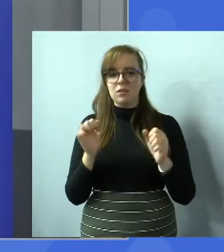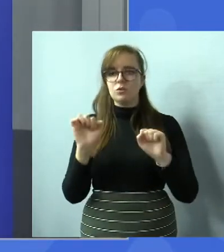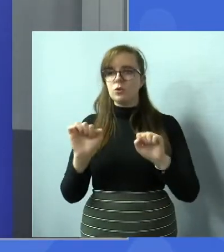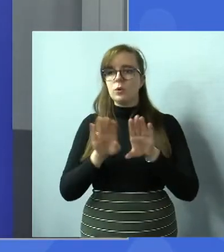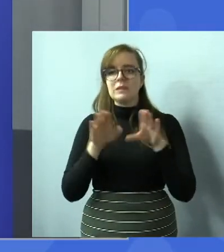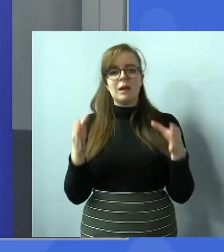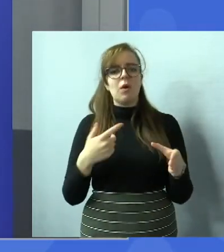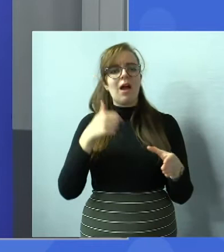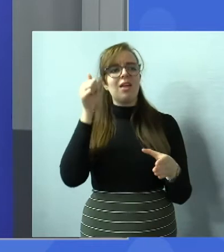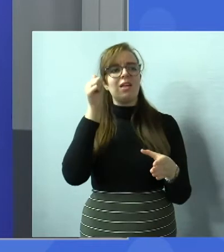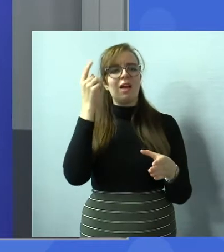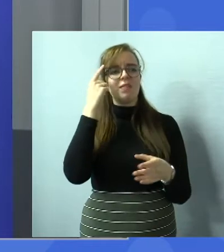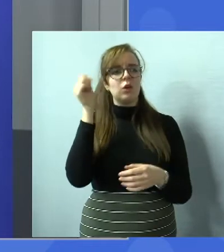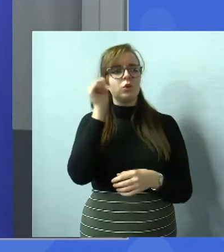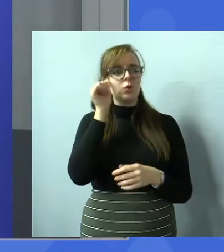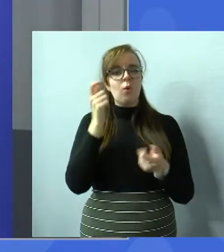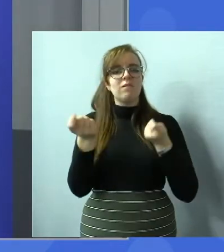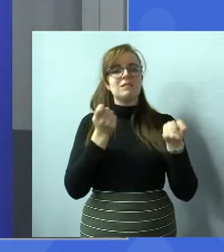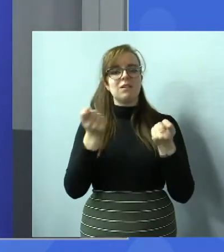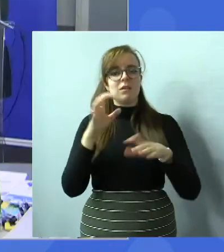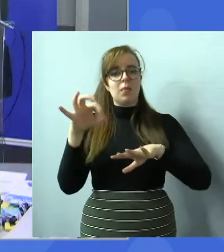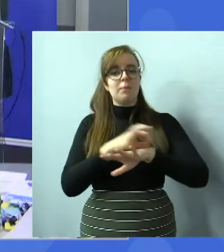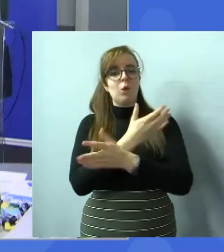by now are wearing the blue t-shirts if the facilitators can just give them